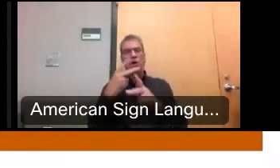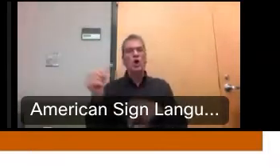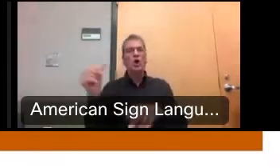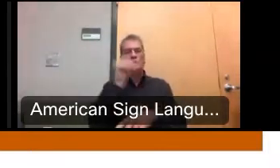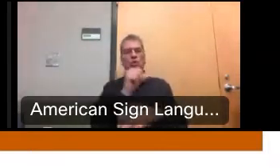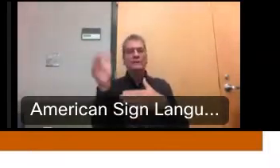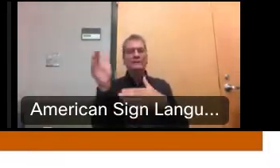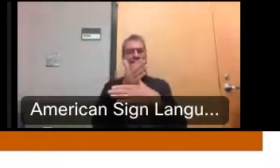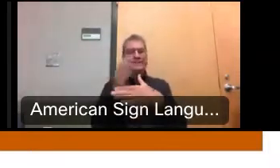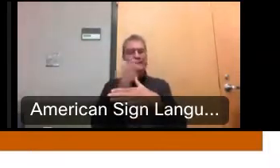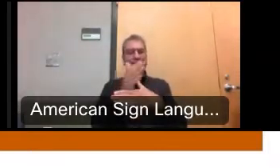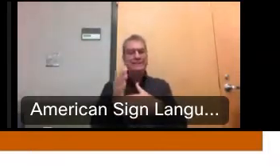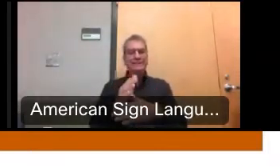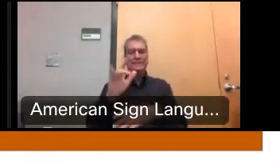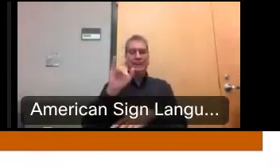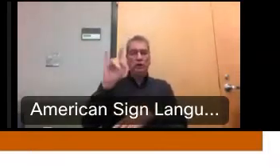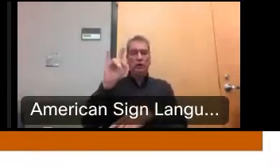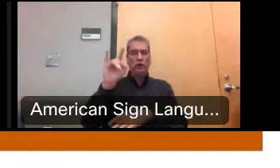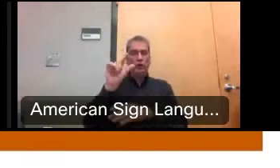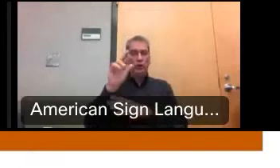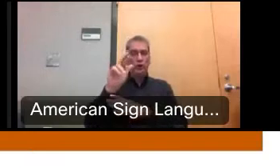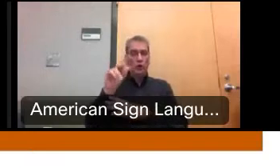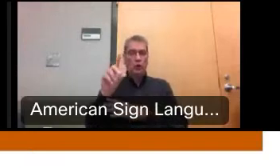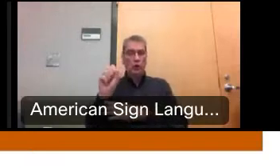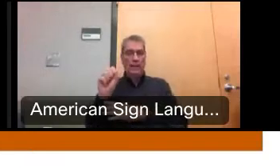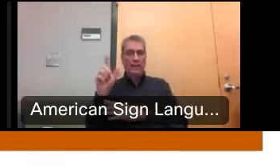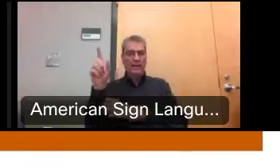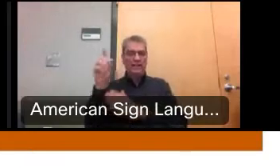So, we had some undergrads imagine this stacked up. This is the chart.